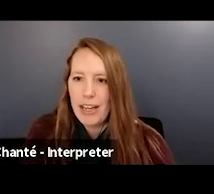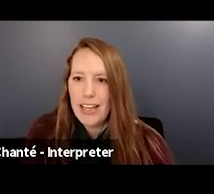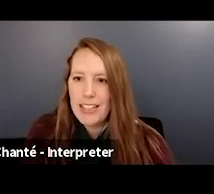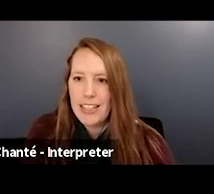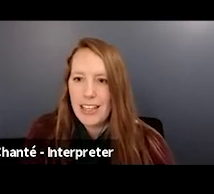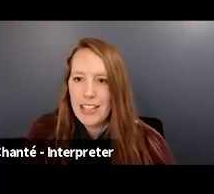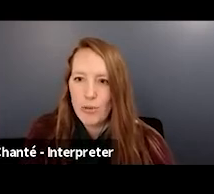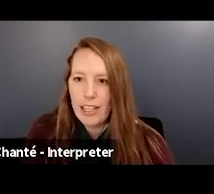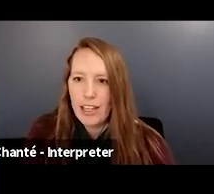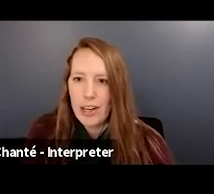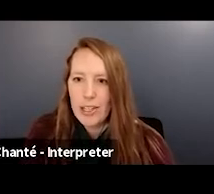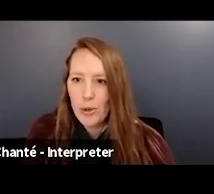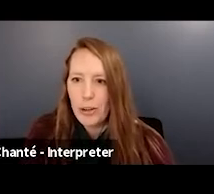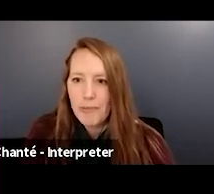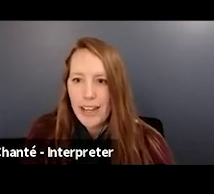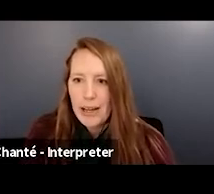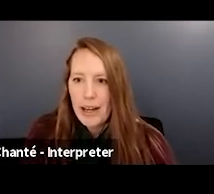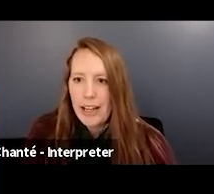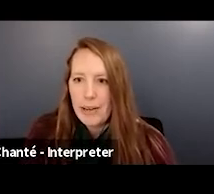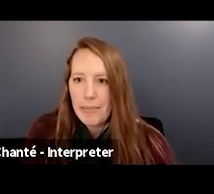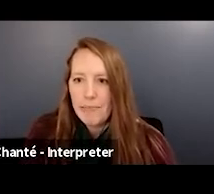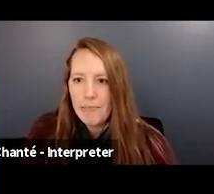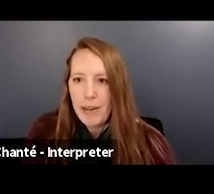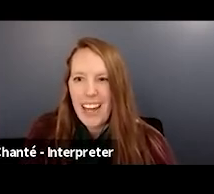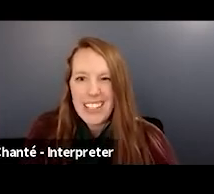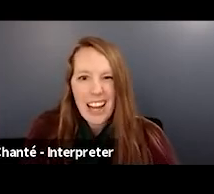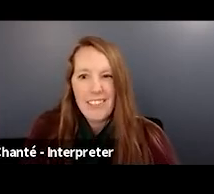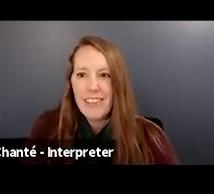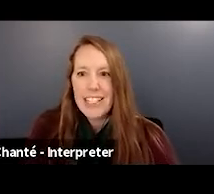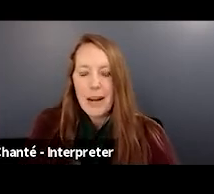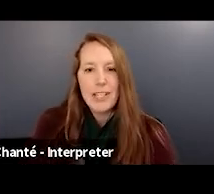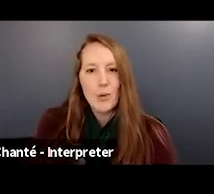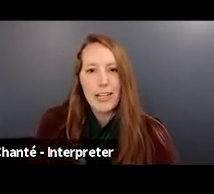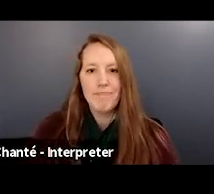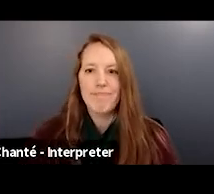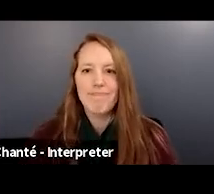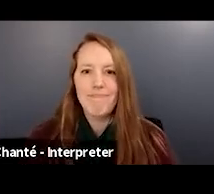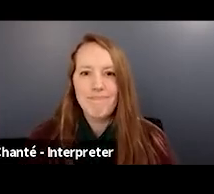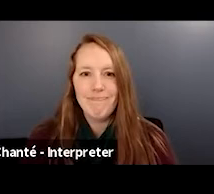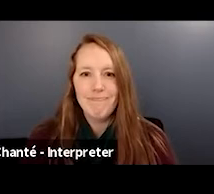is a really great tool, but that's my story.